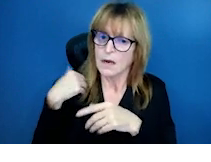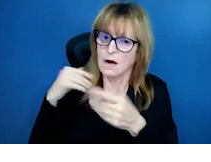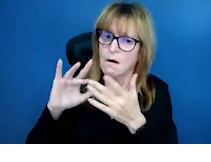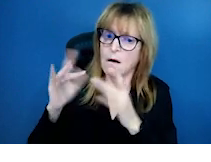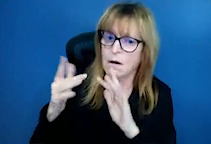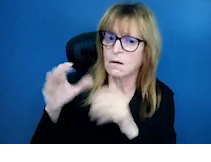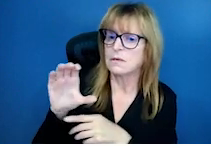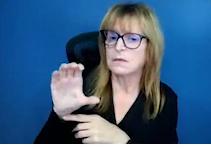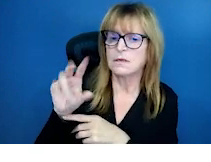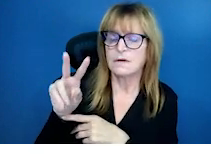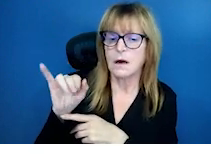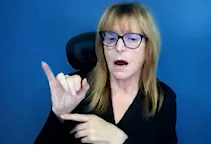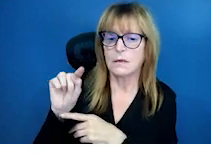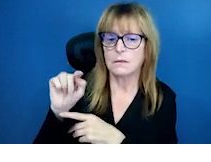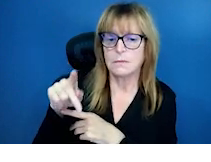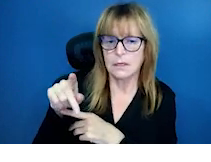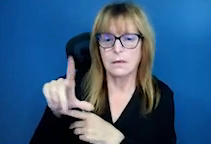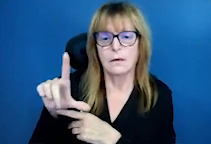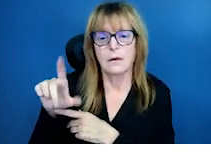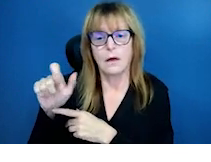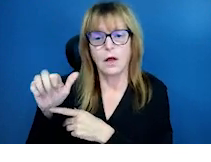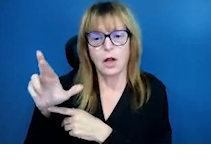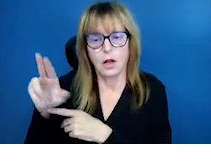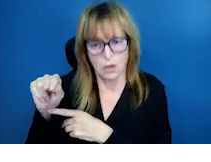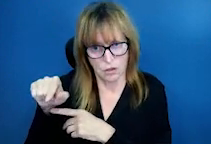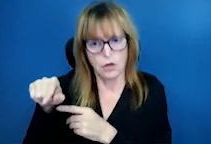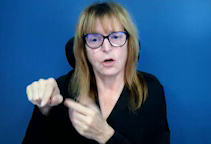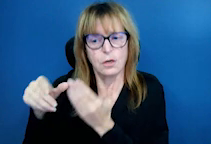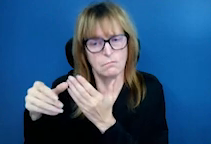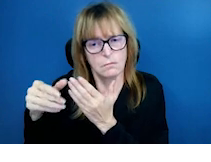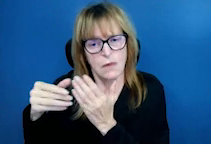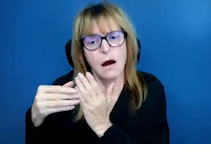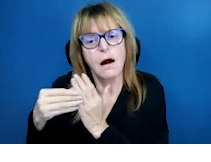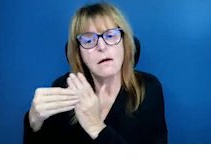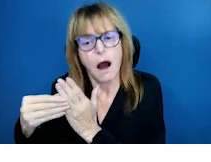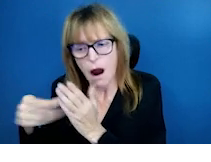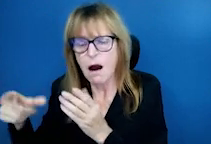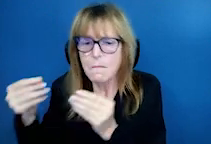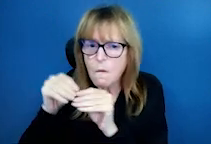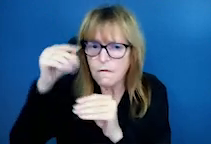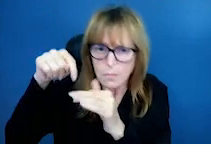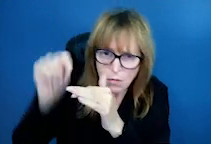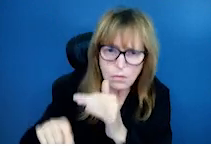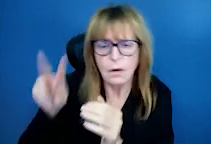electronically using EFILE, or by printing the return and mailing it to the appropriate tax centre.